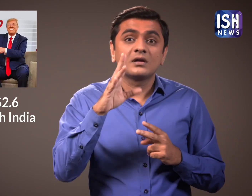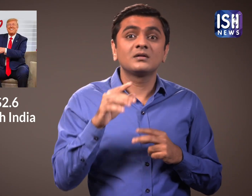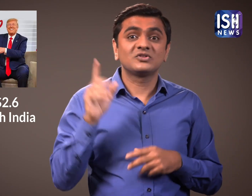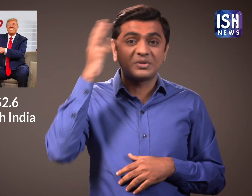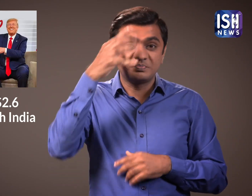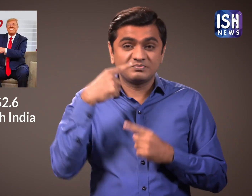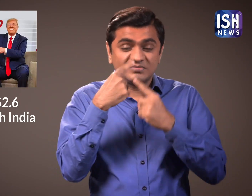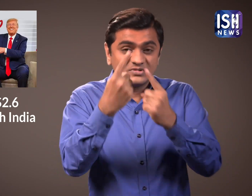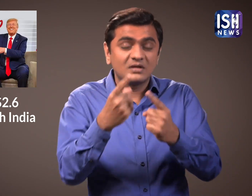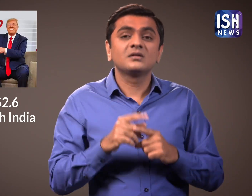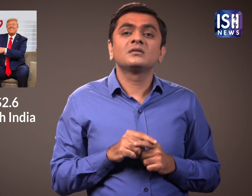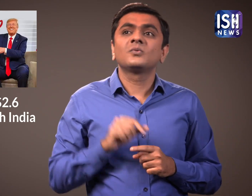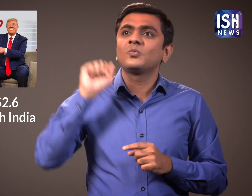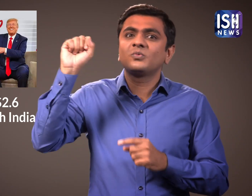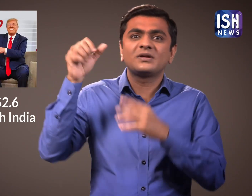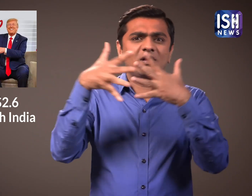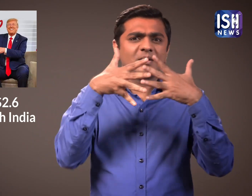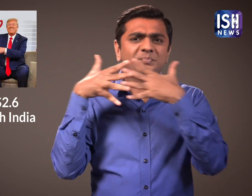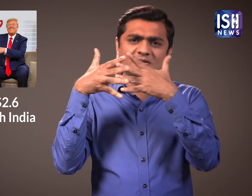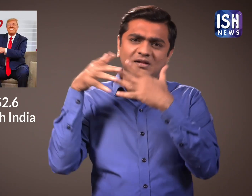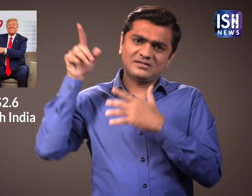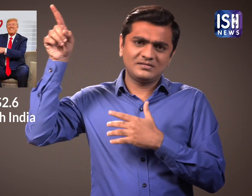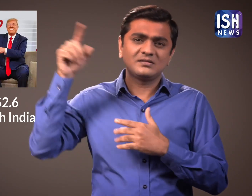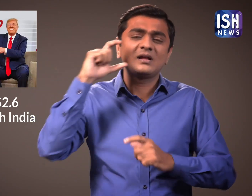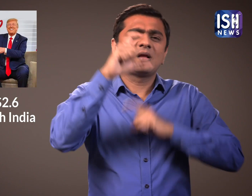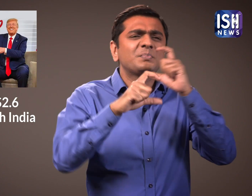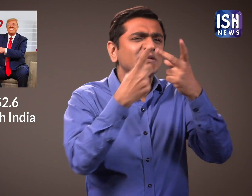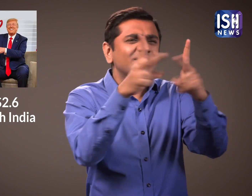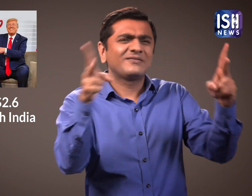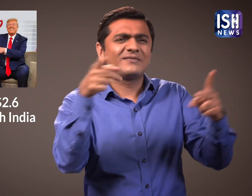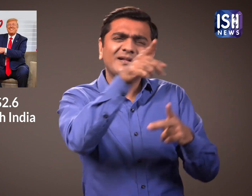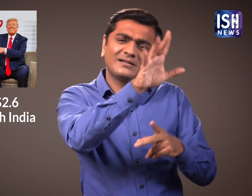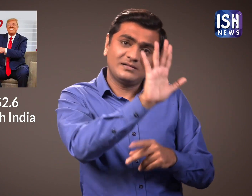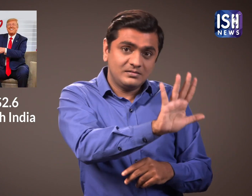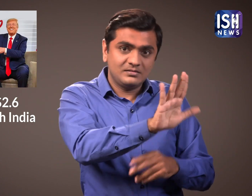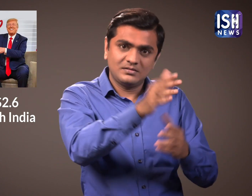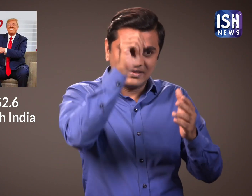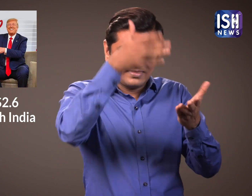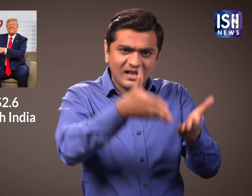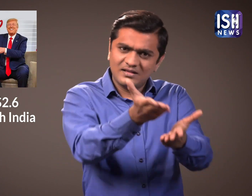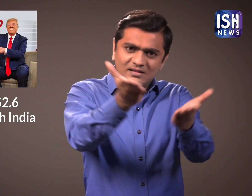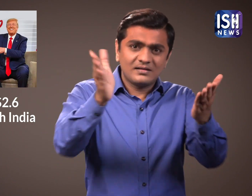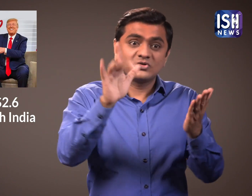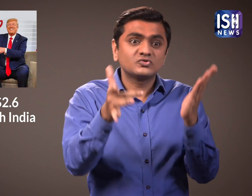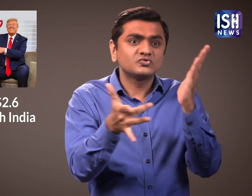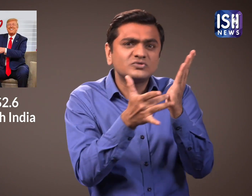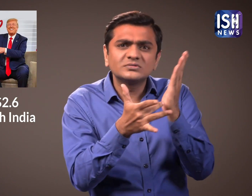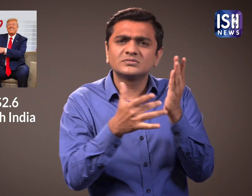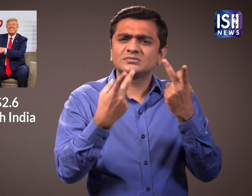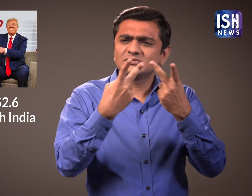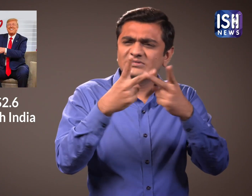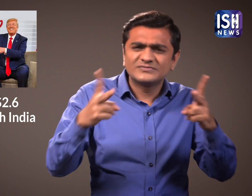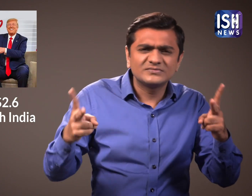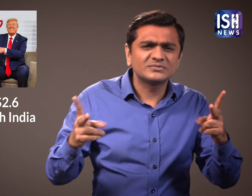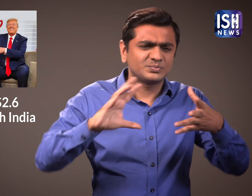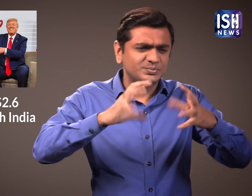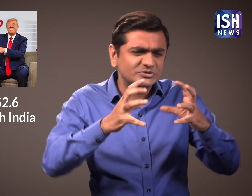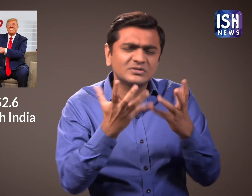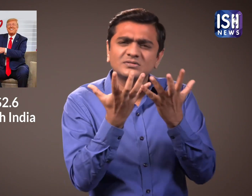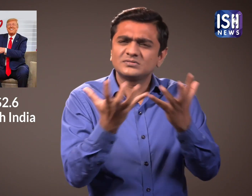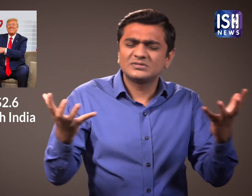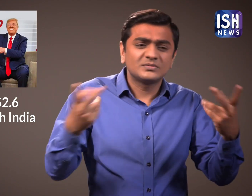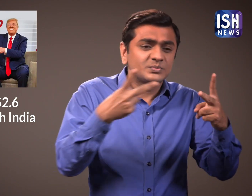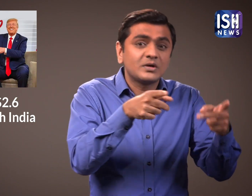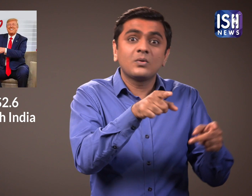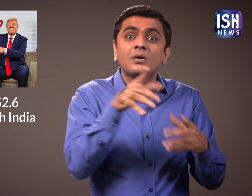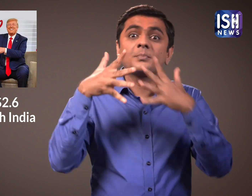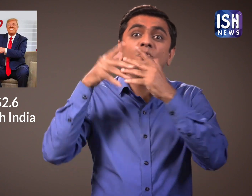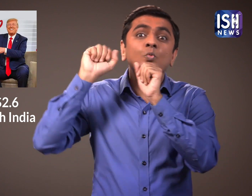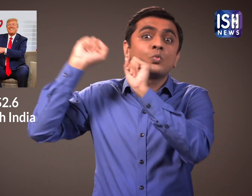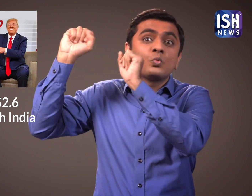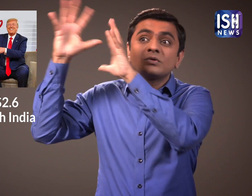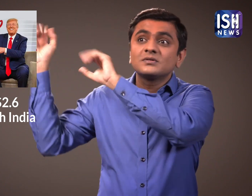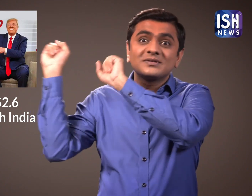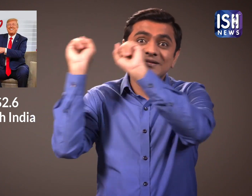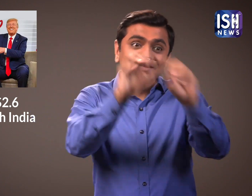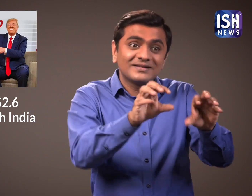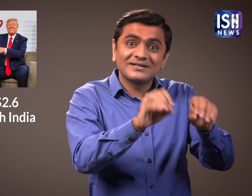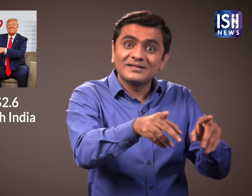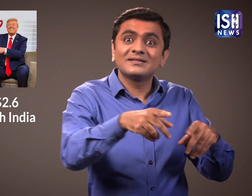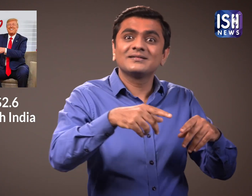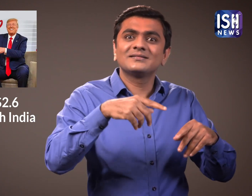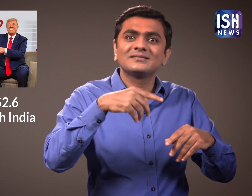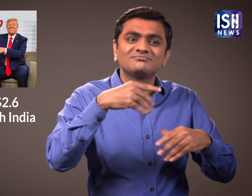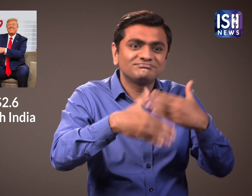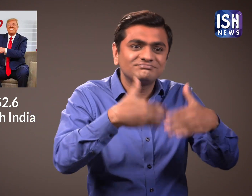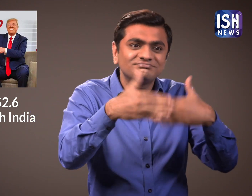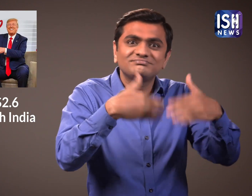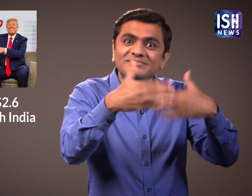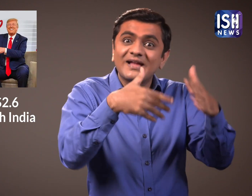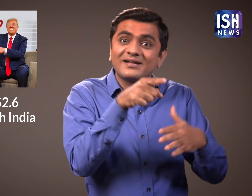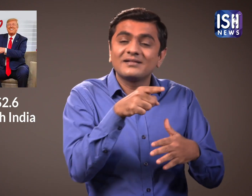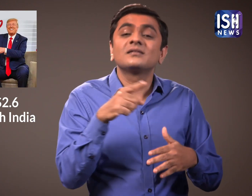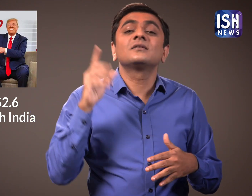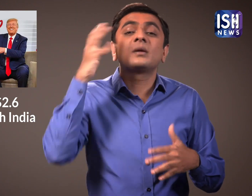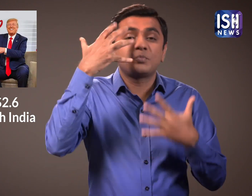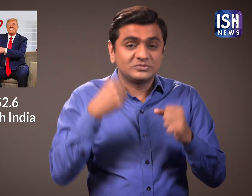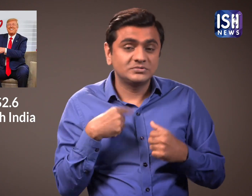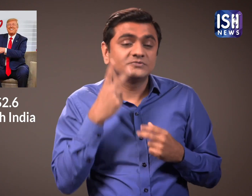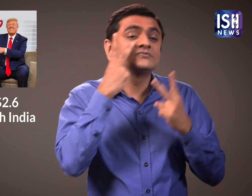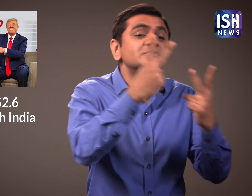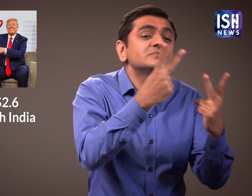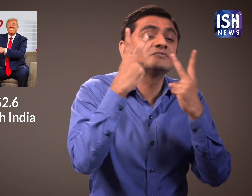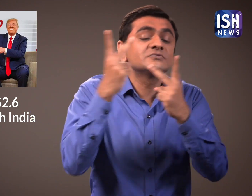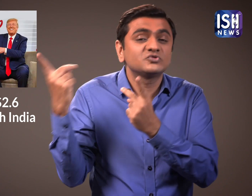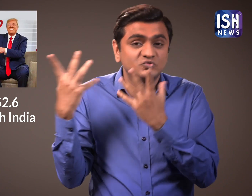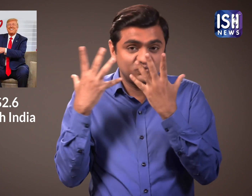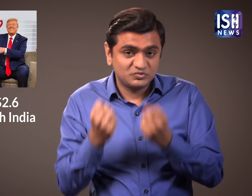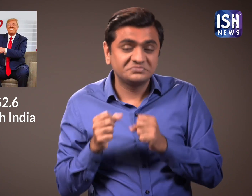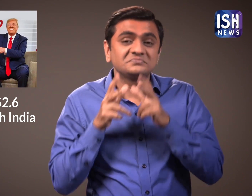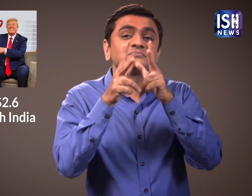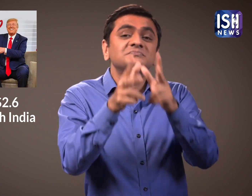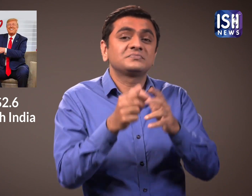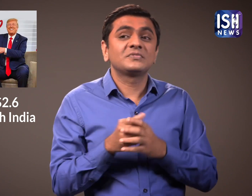Trump said he wants to visit companies that have products manufactured in the USA.